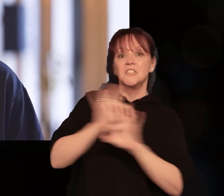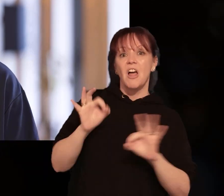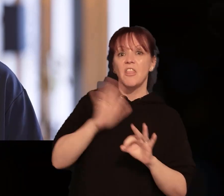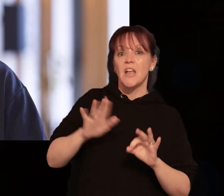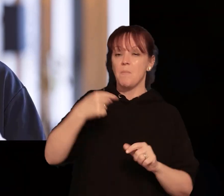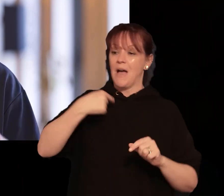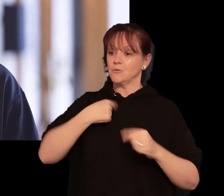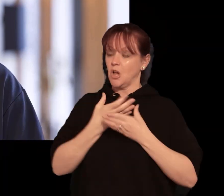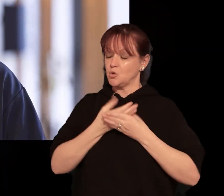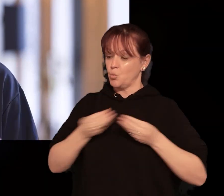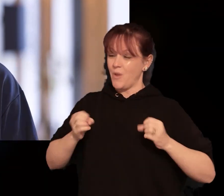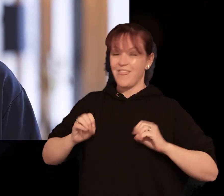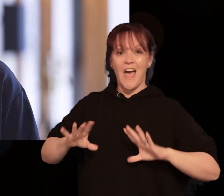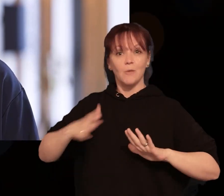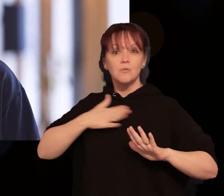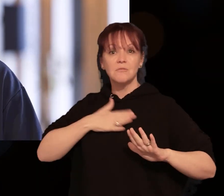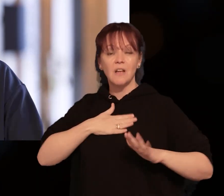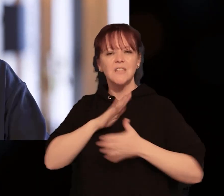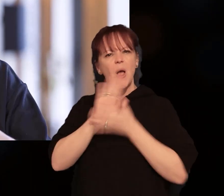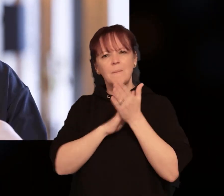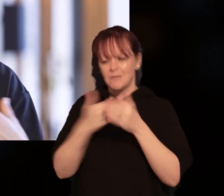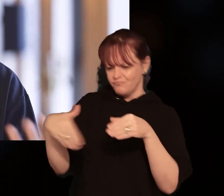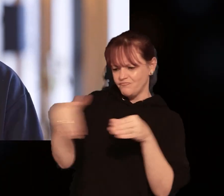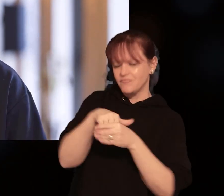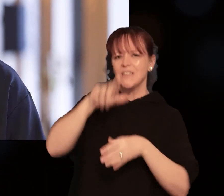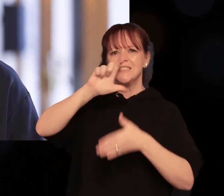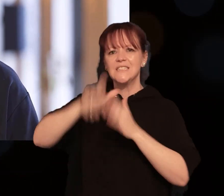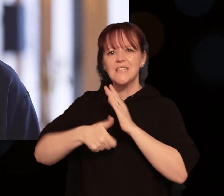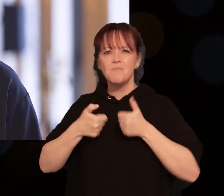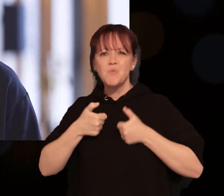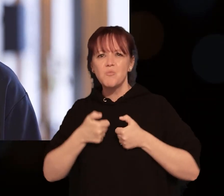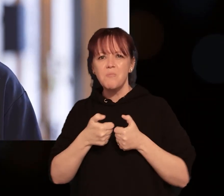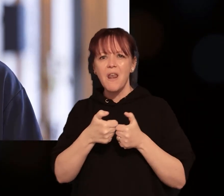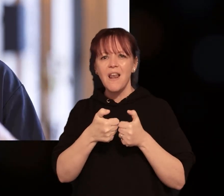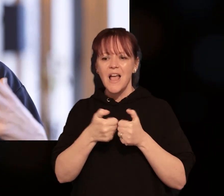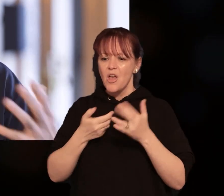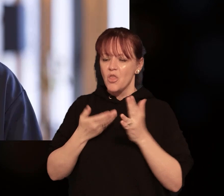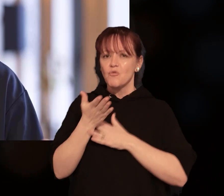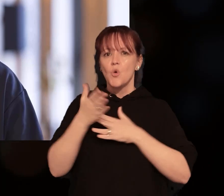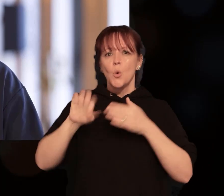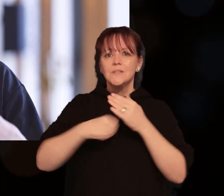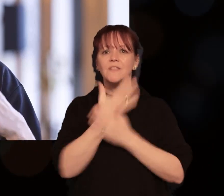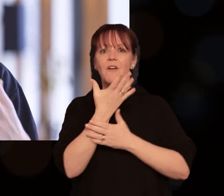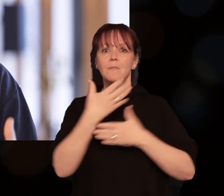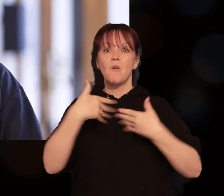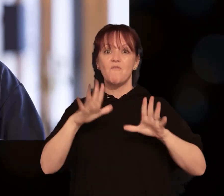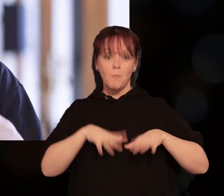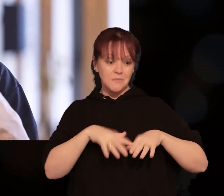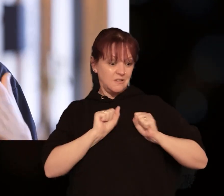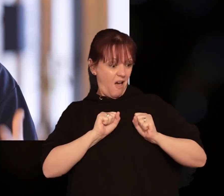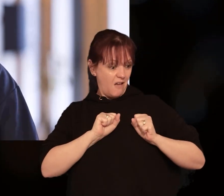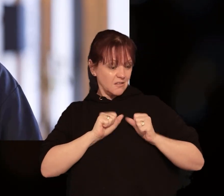means involving disabled players throughout the development process and workshops are very effective